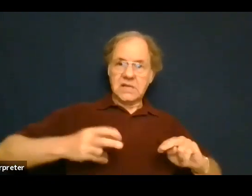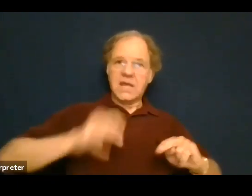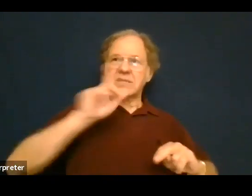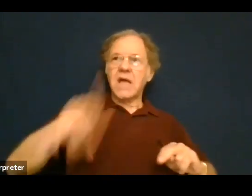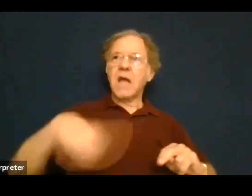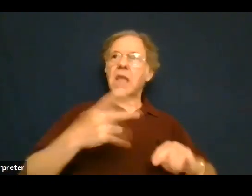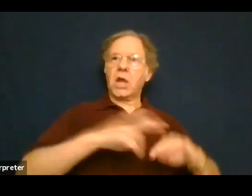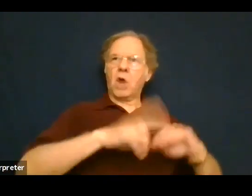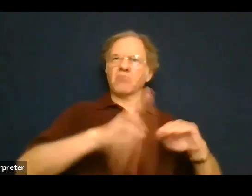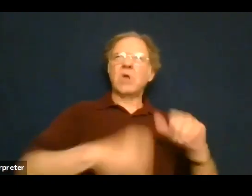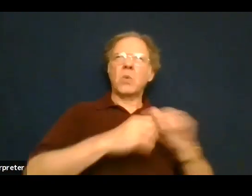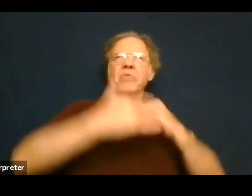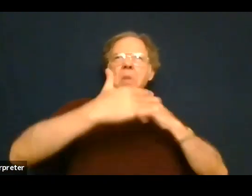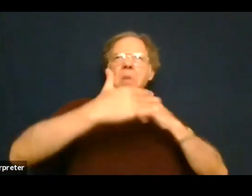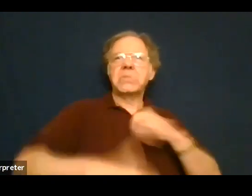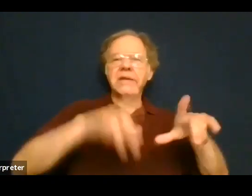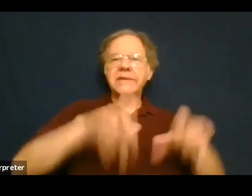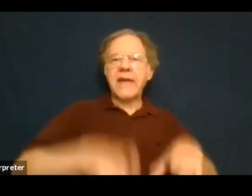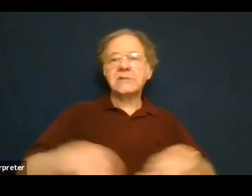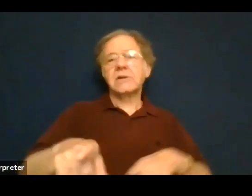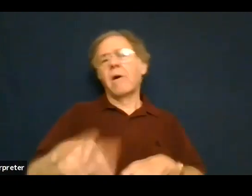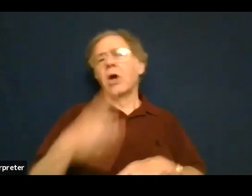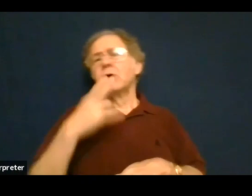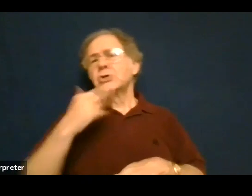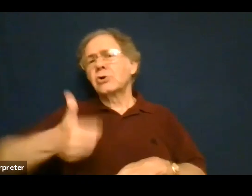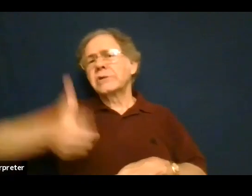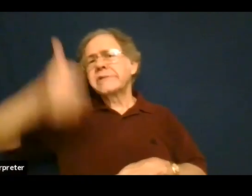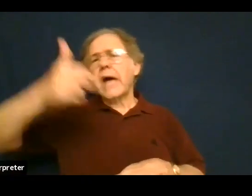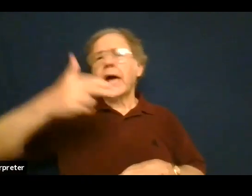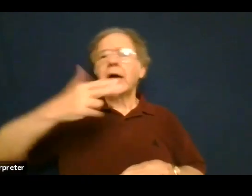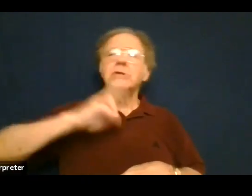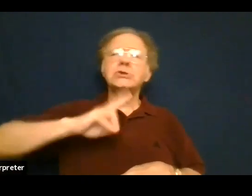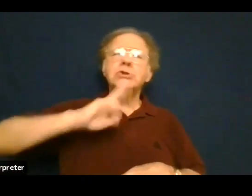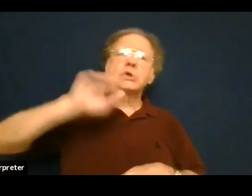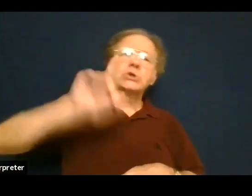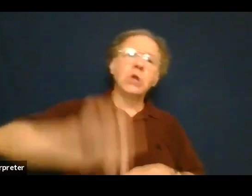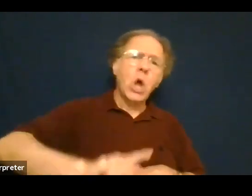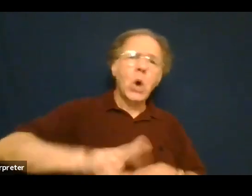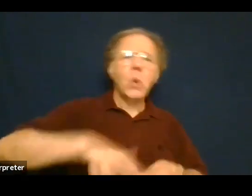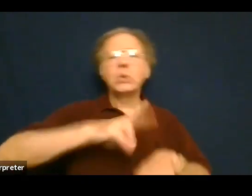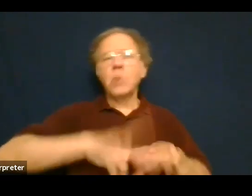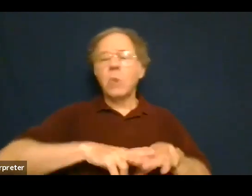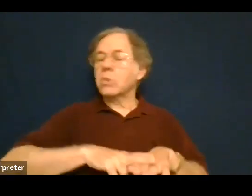Your sugar is high, your sugar is low, you sugar is normal. What you come out with is, to those